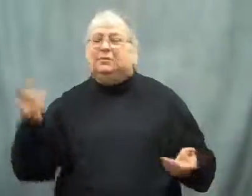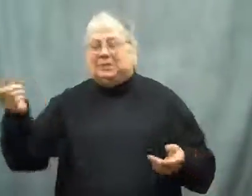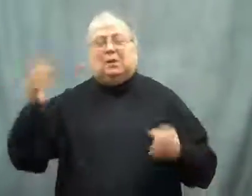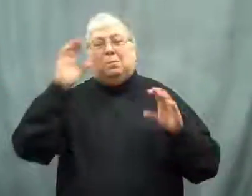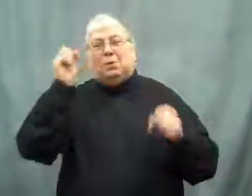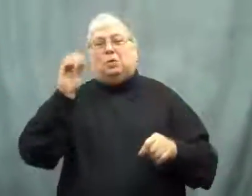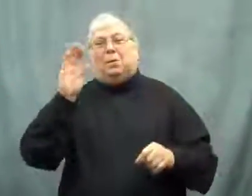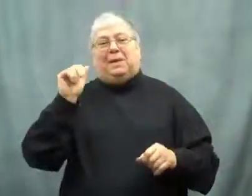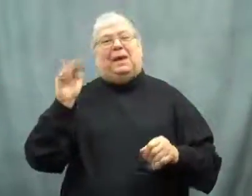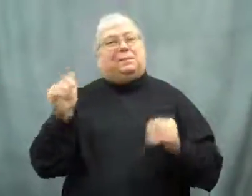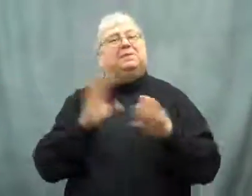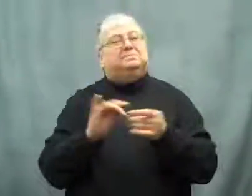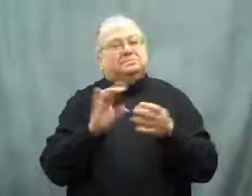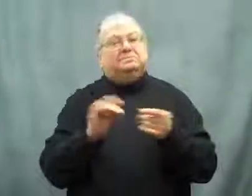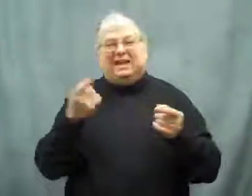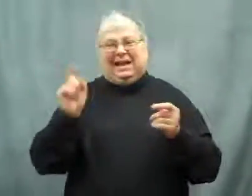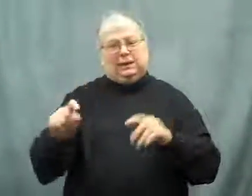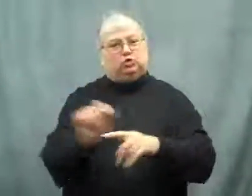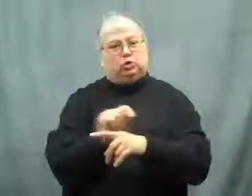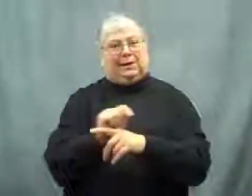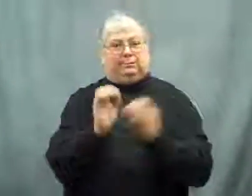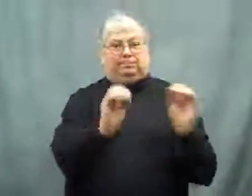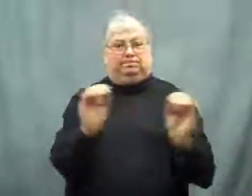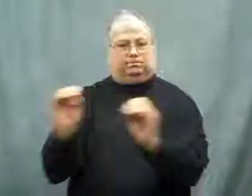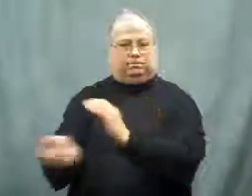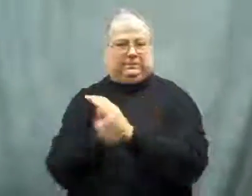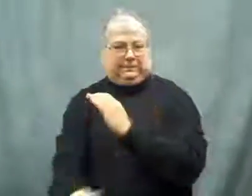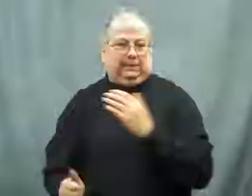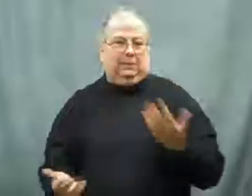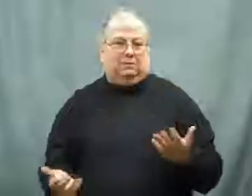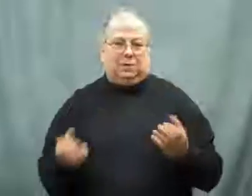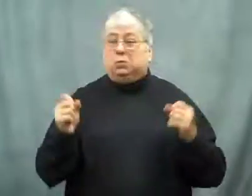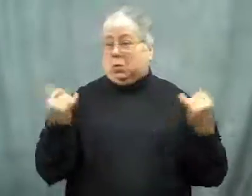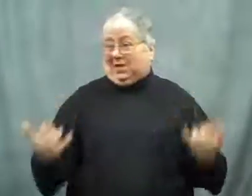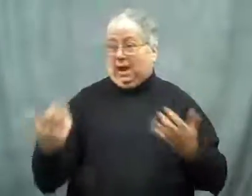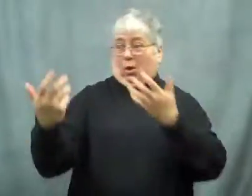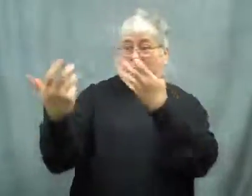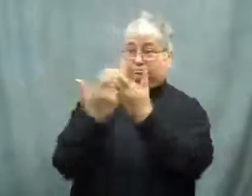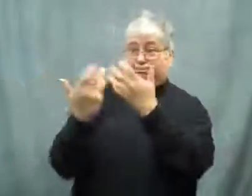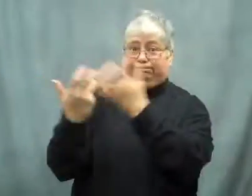He said these workers need to be trained and given skills.